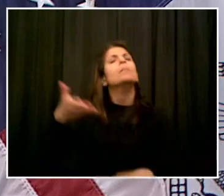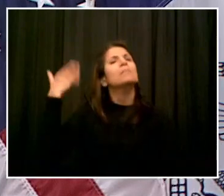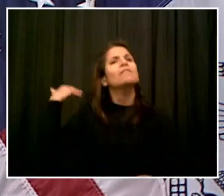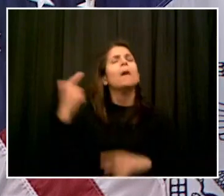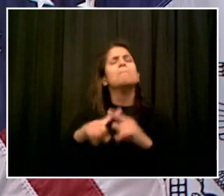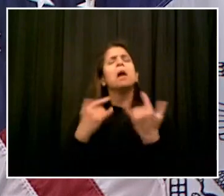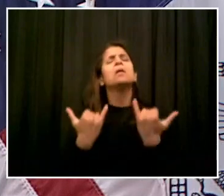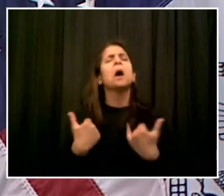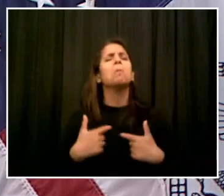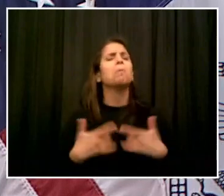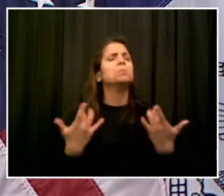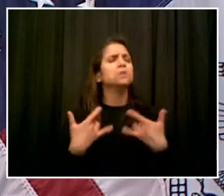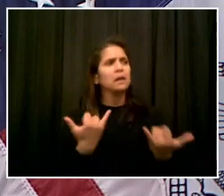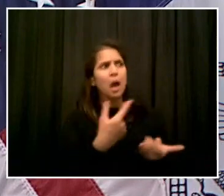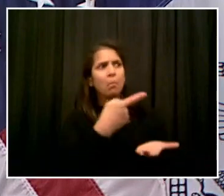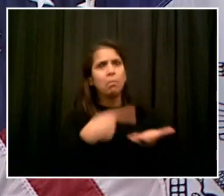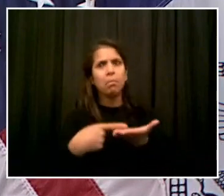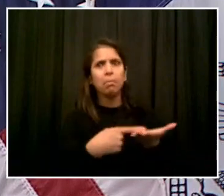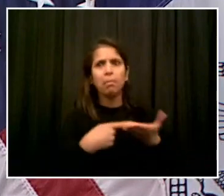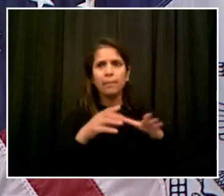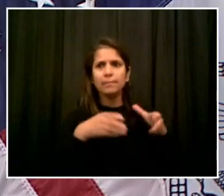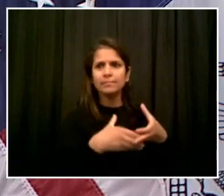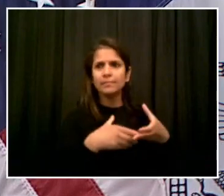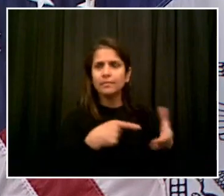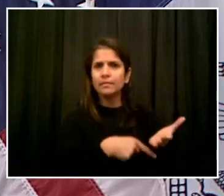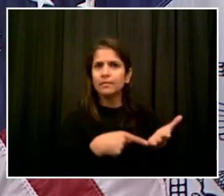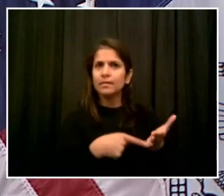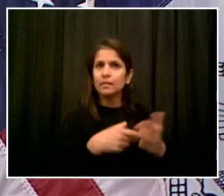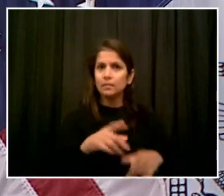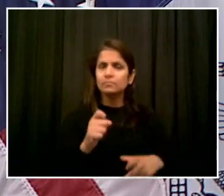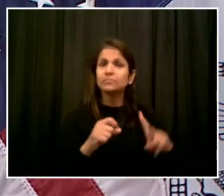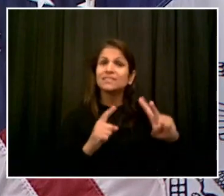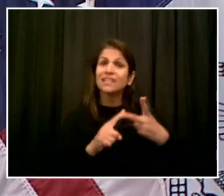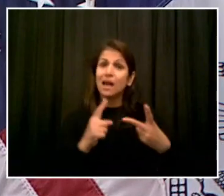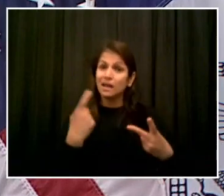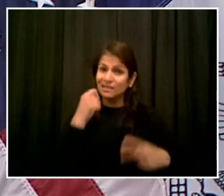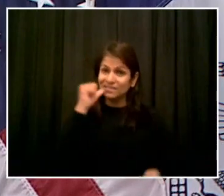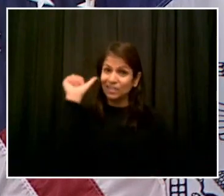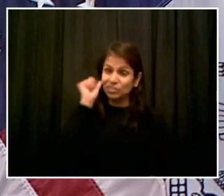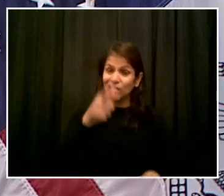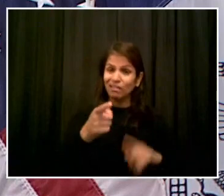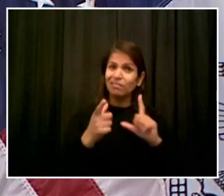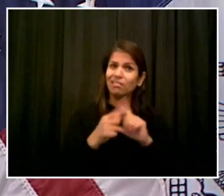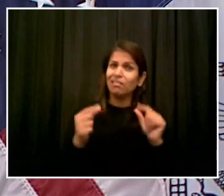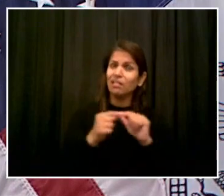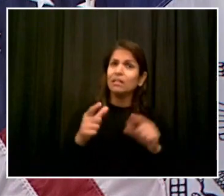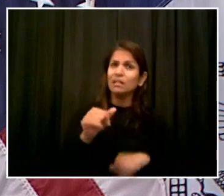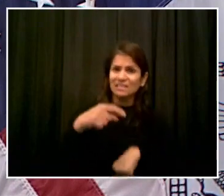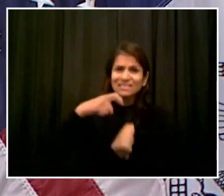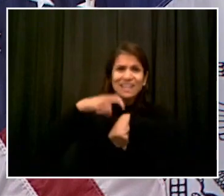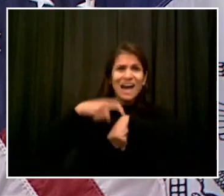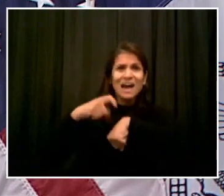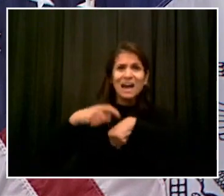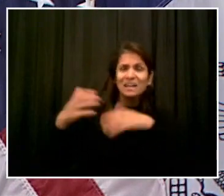AND SECONDLY I'M CURIOUS IF YOU SAID BEFORE THEY COULD DOWNSIZE AND YOU WERE